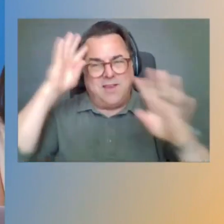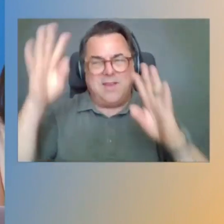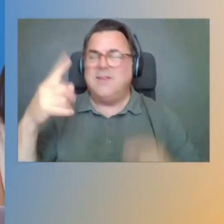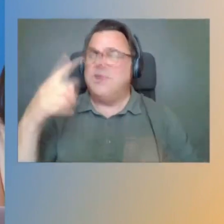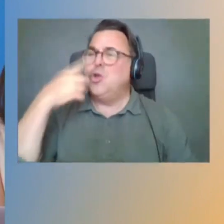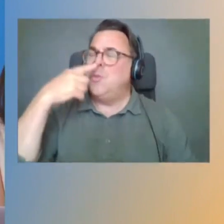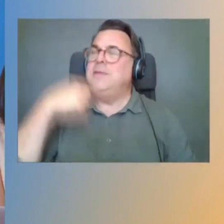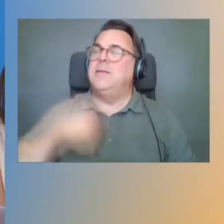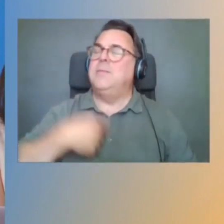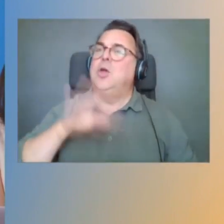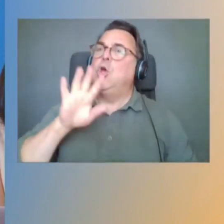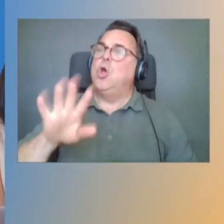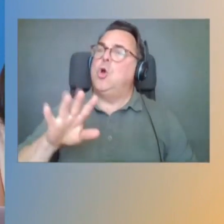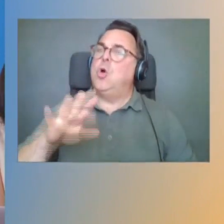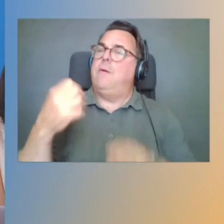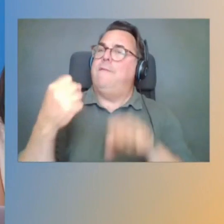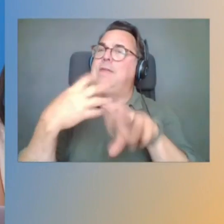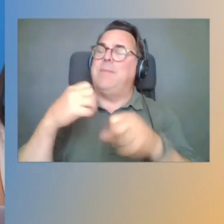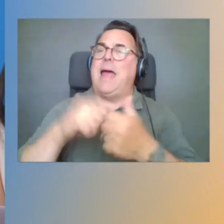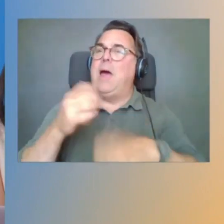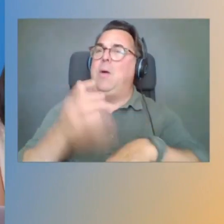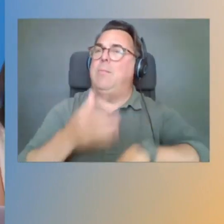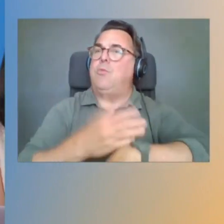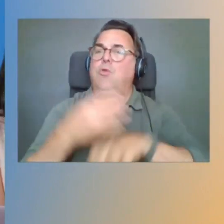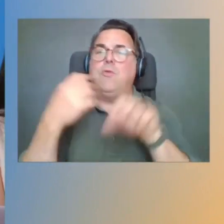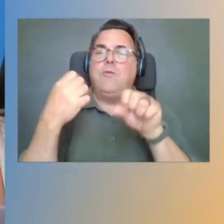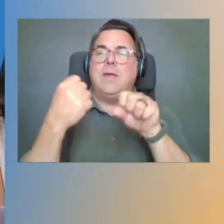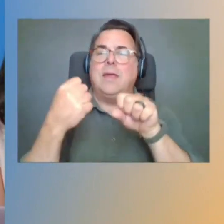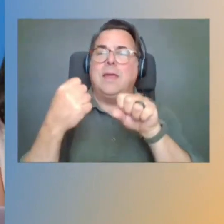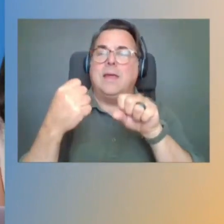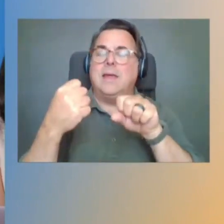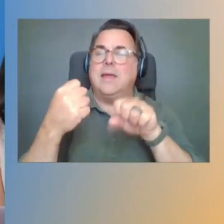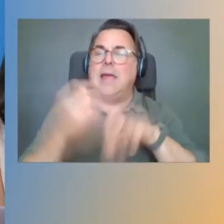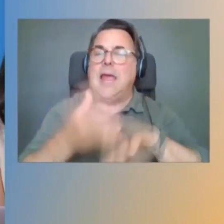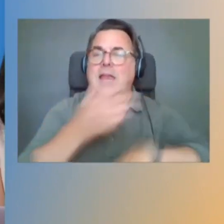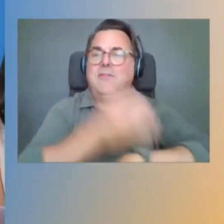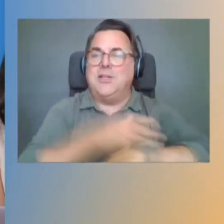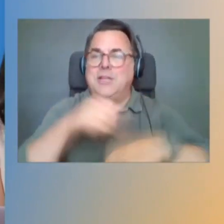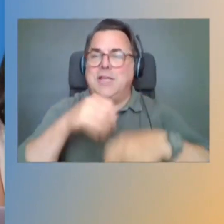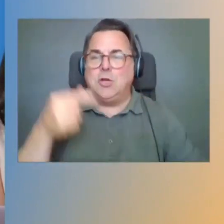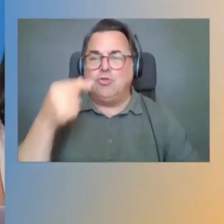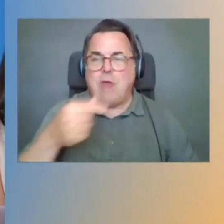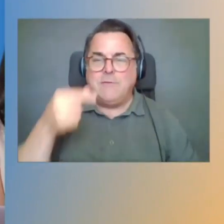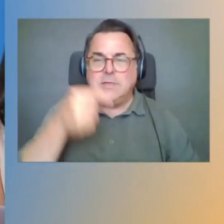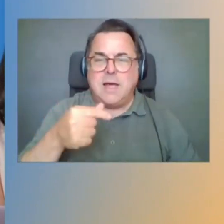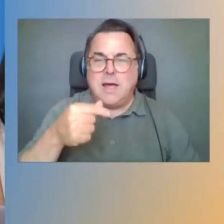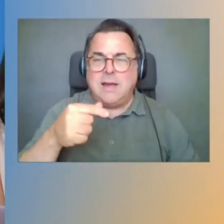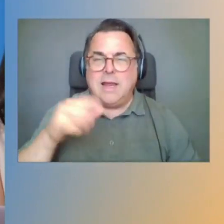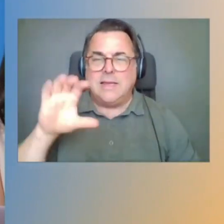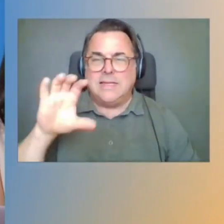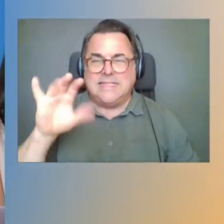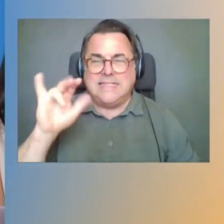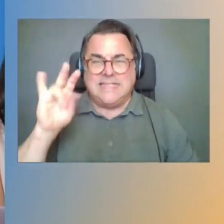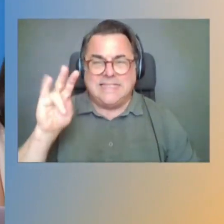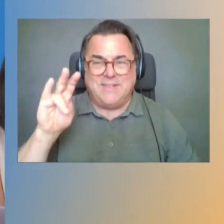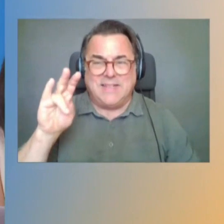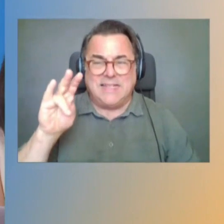to fuel innovation for features and capabilities within Graviton and our C7g instances? Yeah, there's, for example, that thing